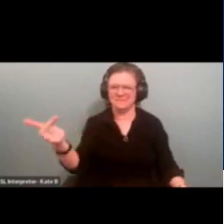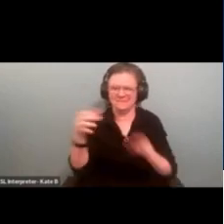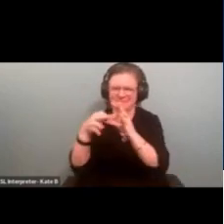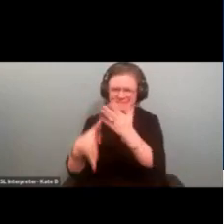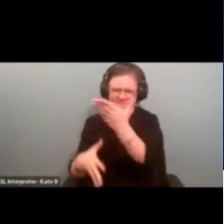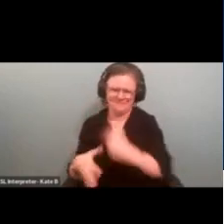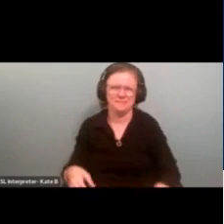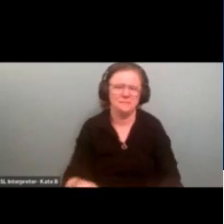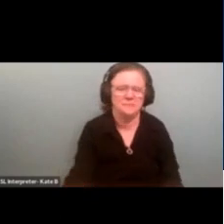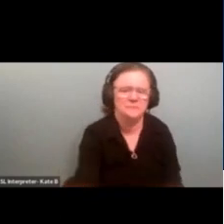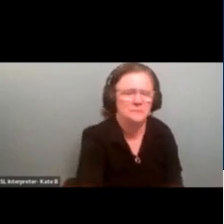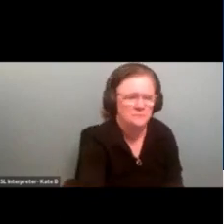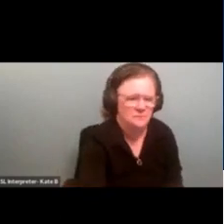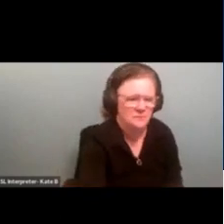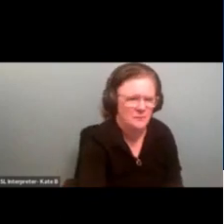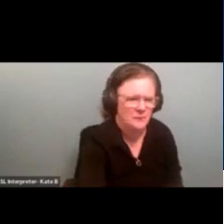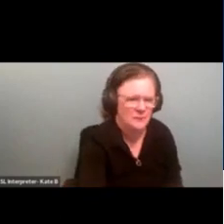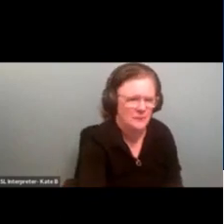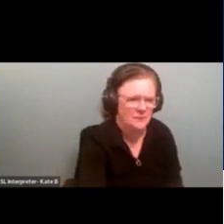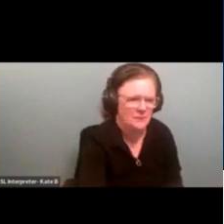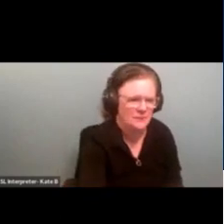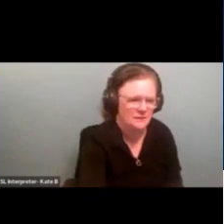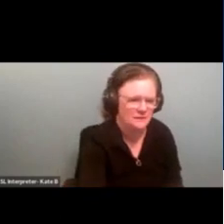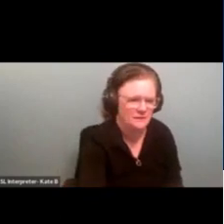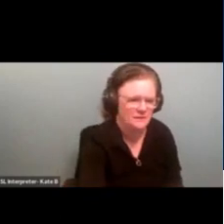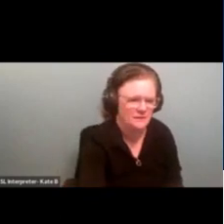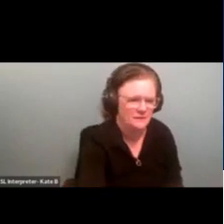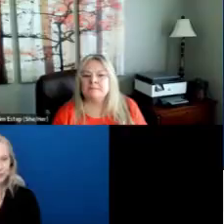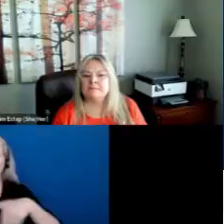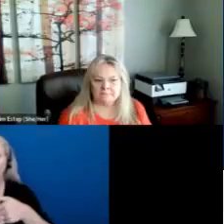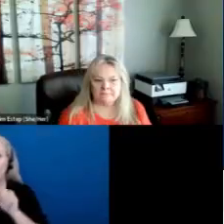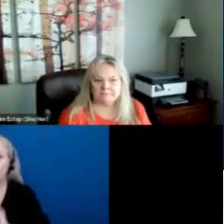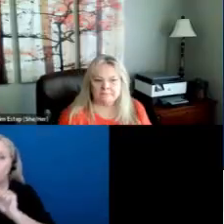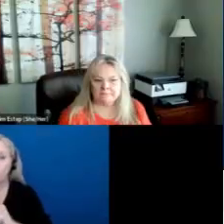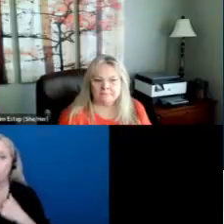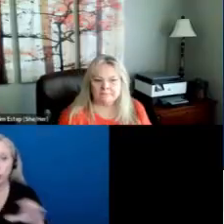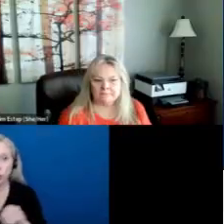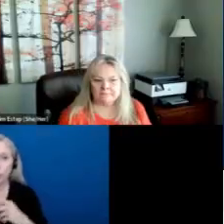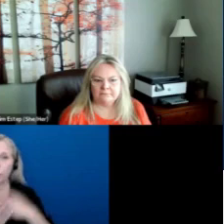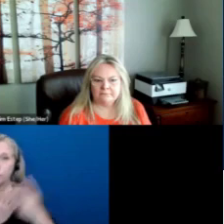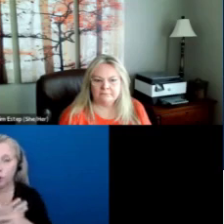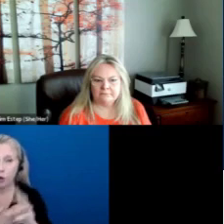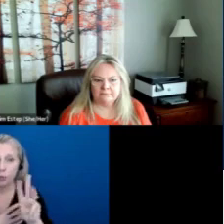mentioned before, all the work that we do and wraparound is predicated on these 10 values